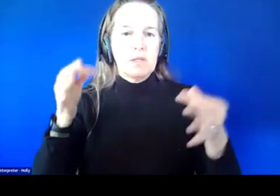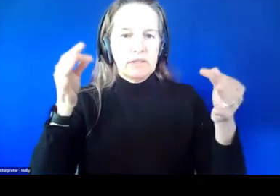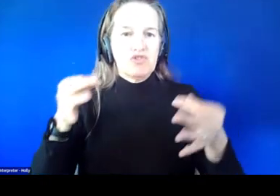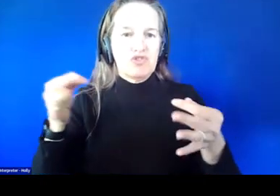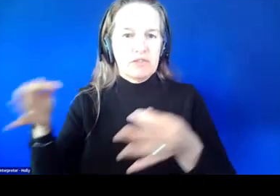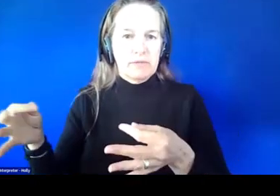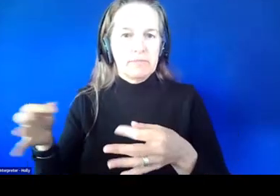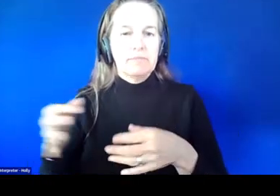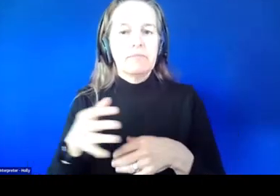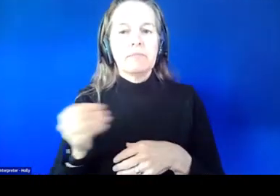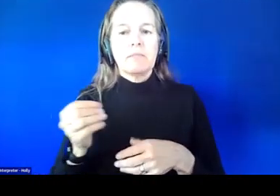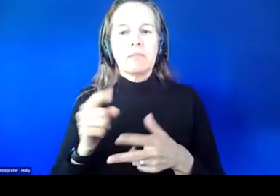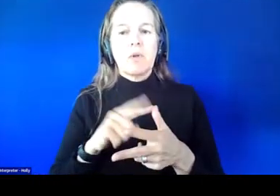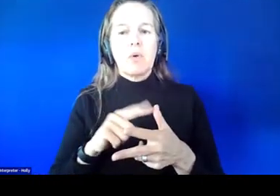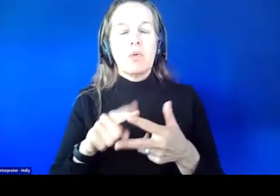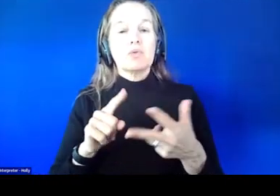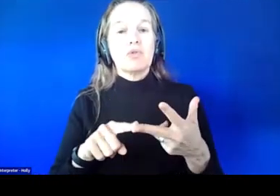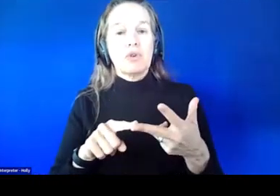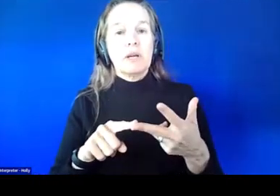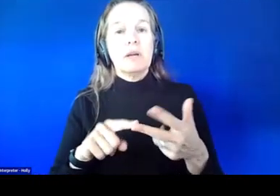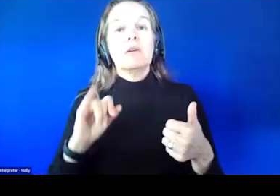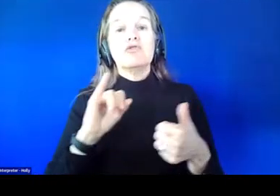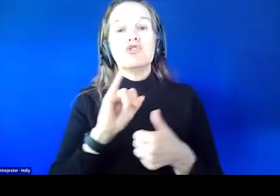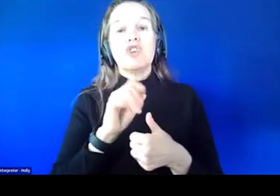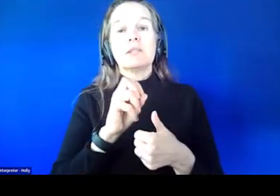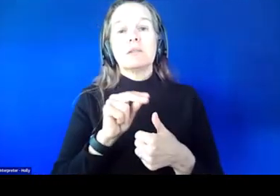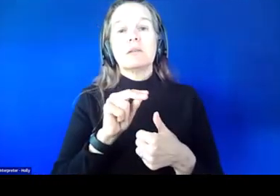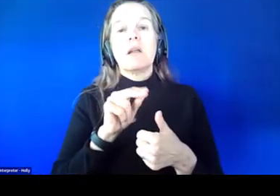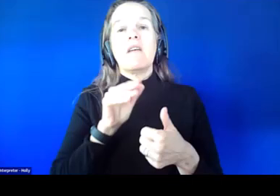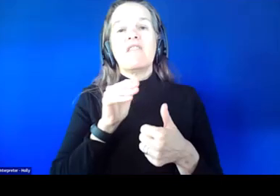those three were the um the Johnson versus Mcintosh in